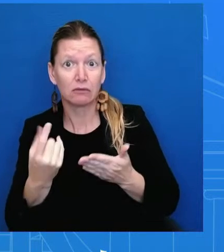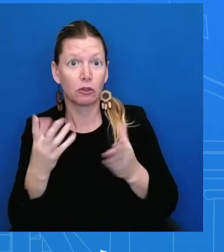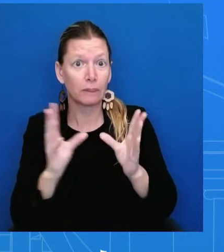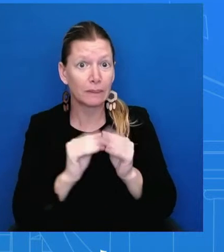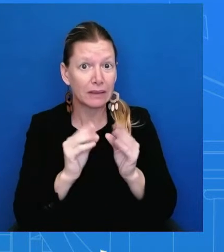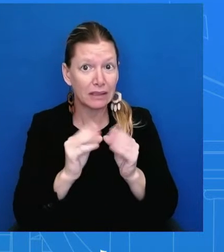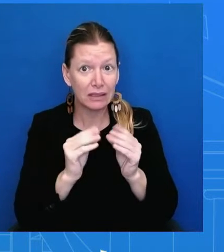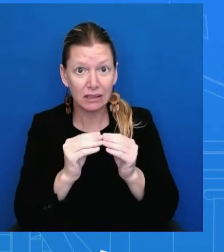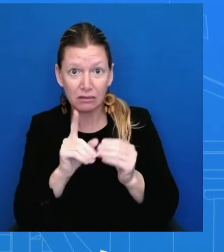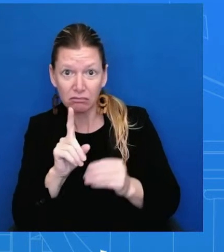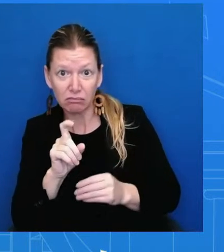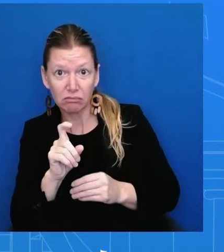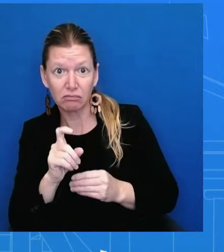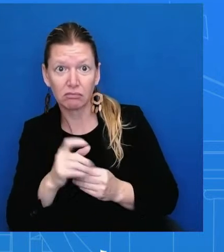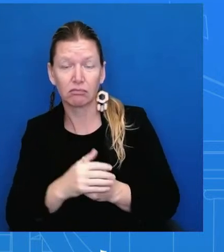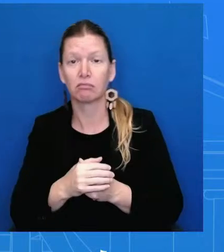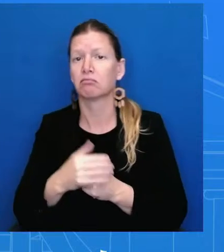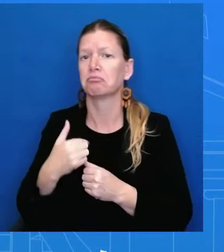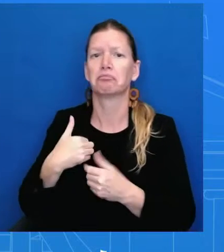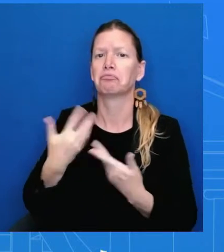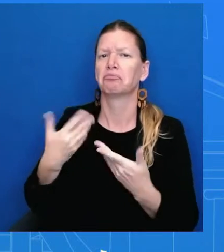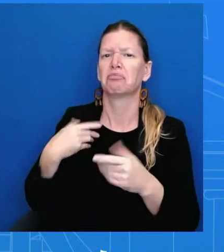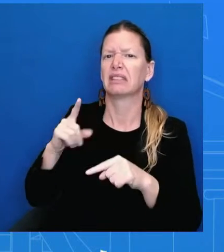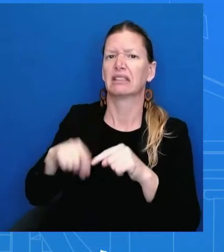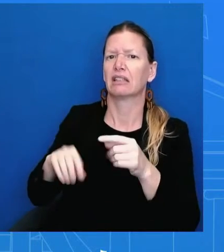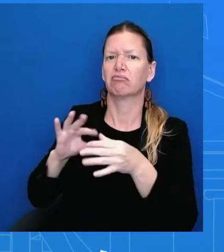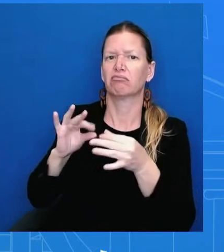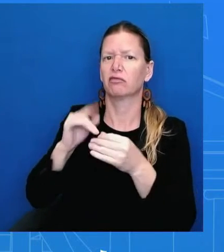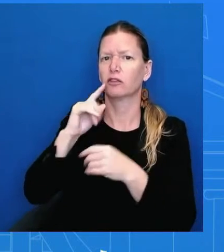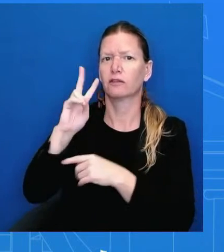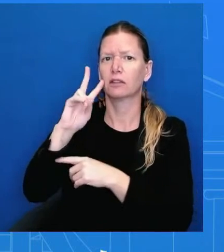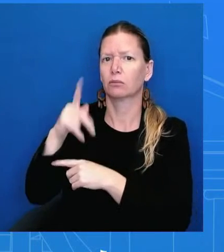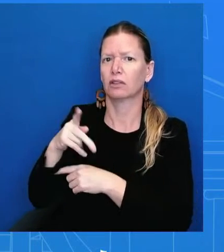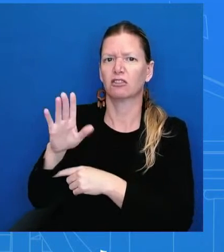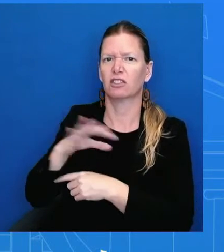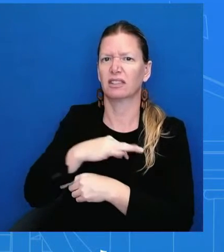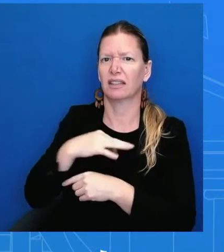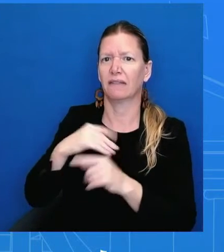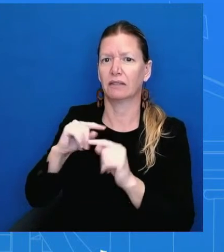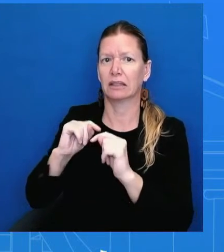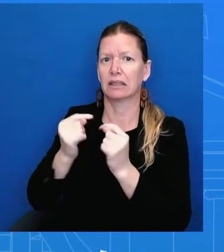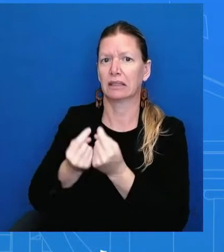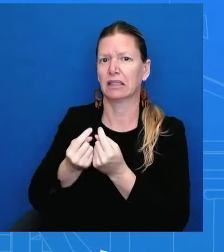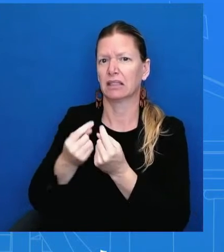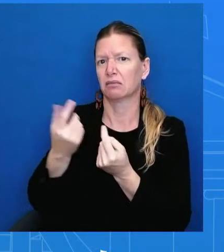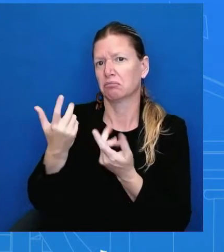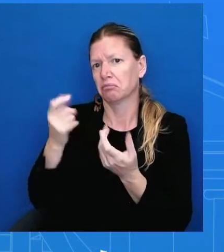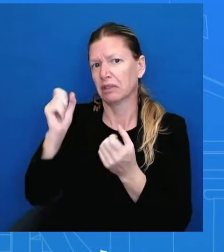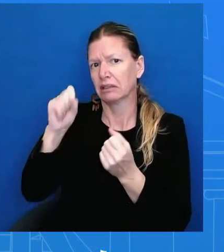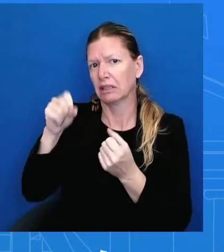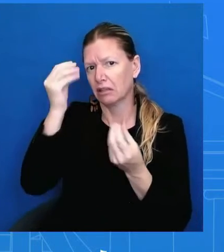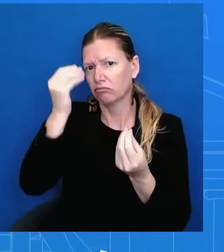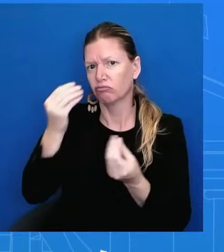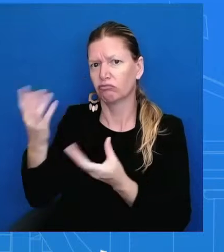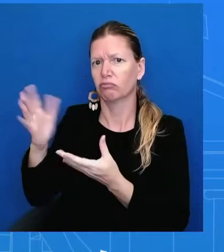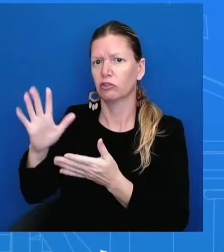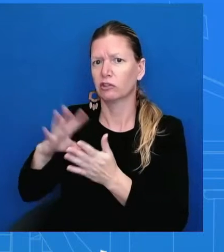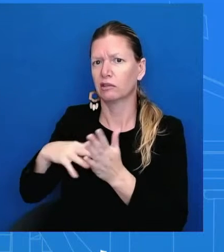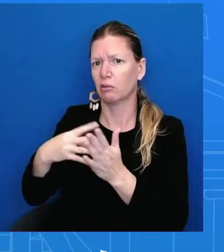about what her schedule is going to look like. Ms. Jean-Pierre: Thank you so much, Admiral. Mr. Kirby: Thank you. Ms. Jean-Pierre: Appreciate it. Mr. Kirby: Thank you, guys. Ms. Jean-Pierre: Thank you so much. Mr. Kirby: See you guys. Ms. Jean-Pierre: Thank you, Admiral.